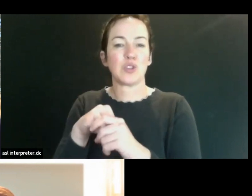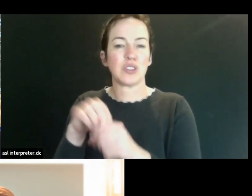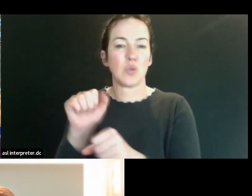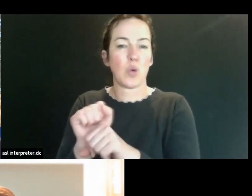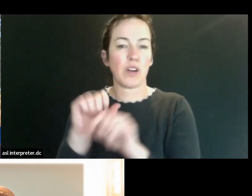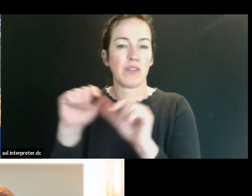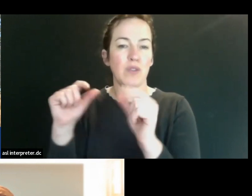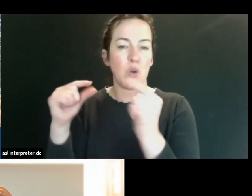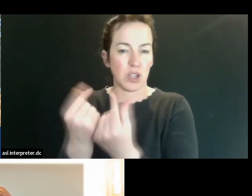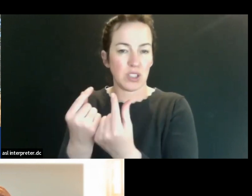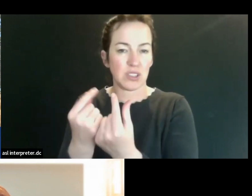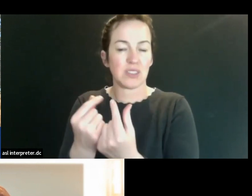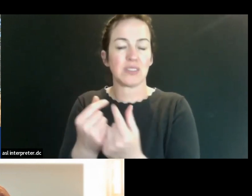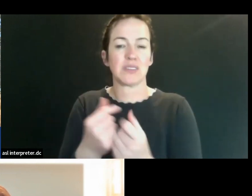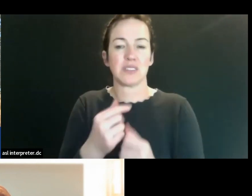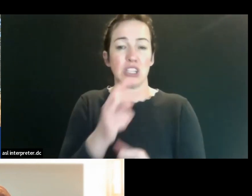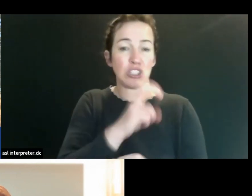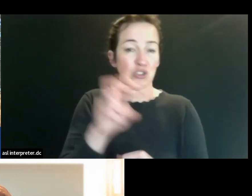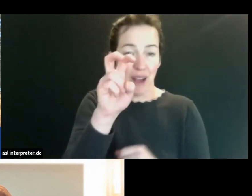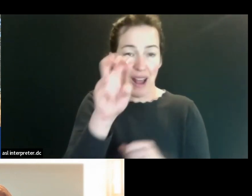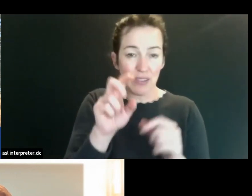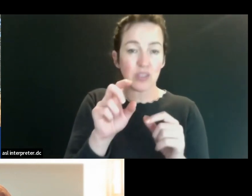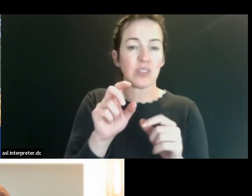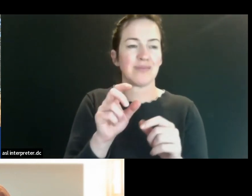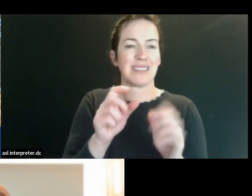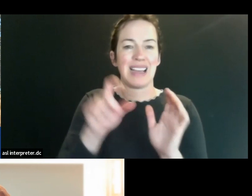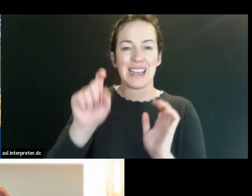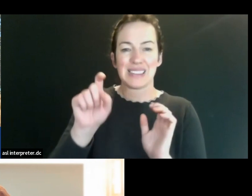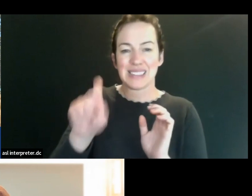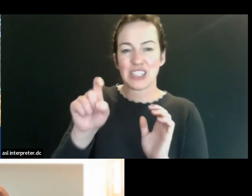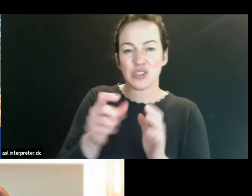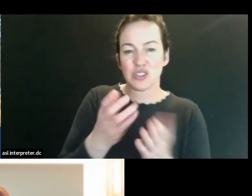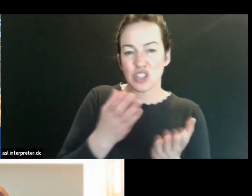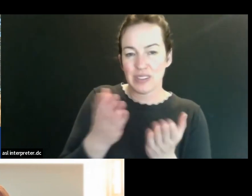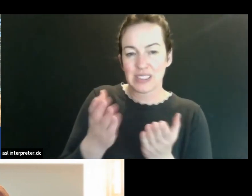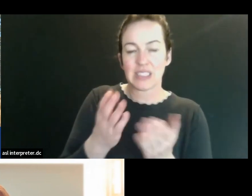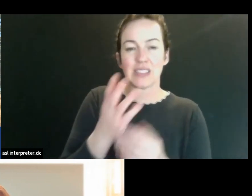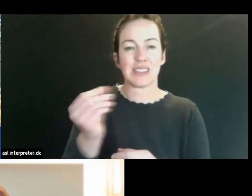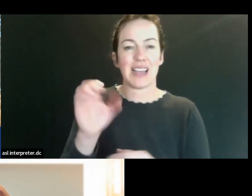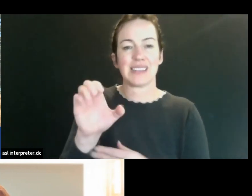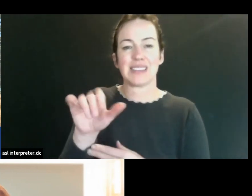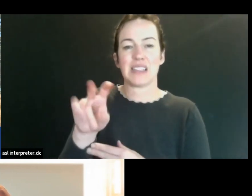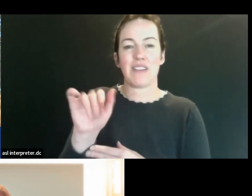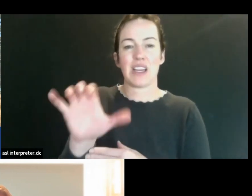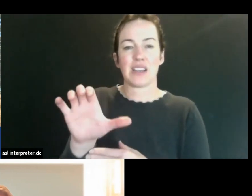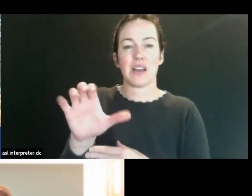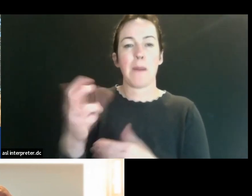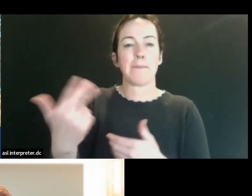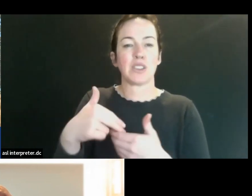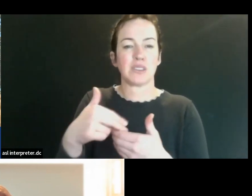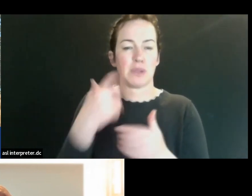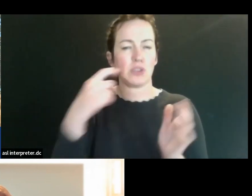and here the essential services, accessibility and civic participation. We see that in essential